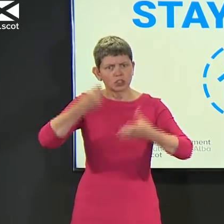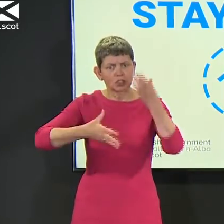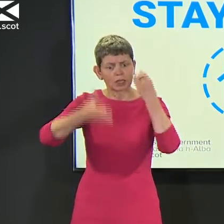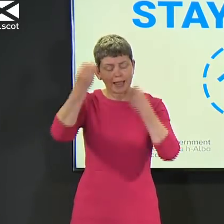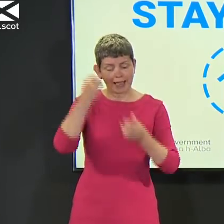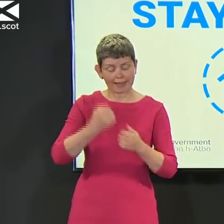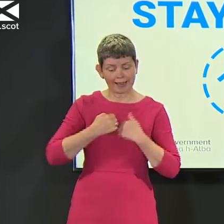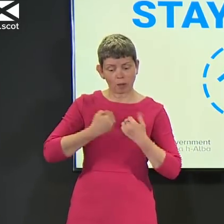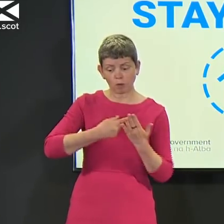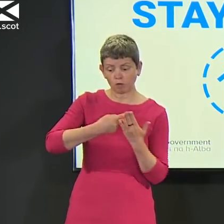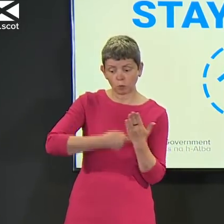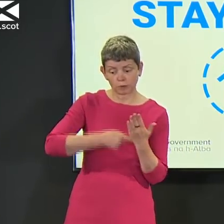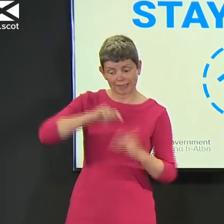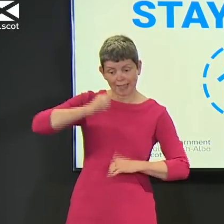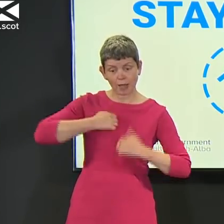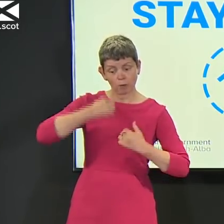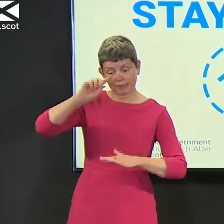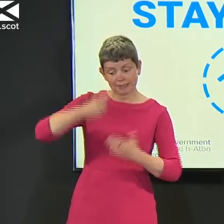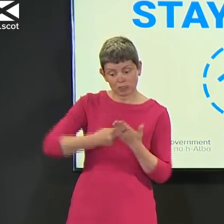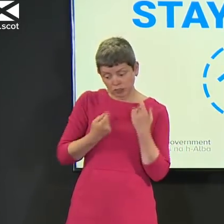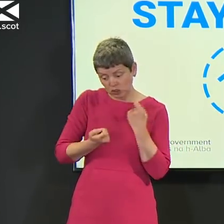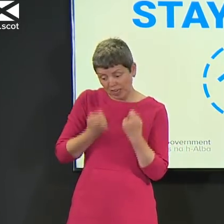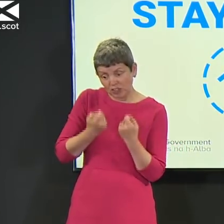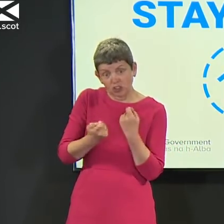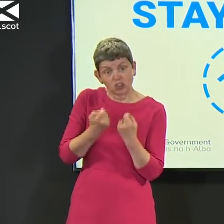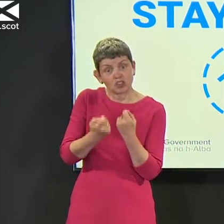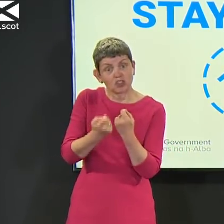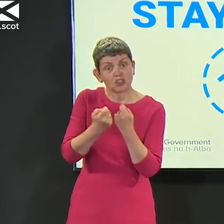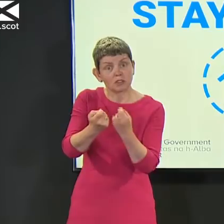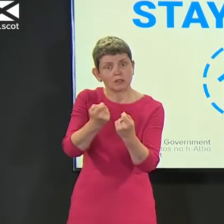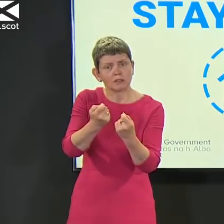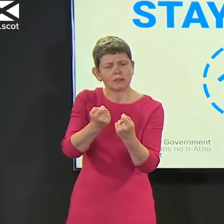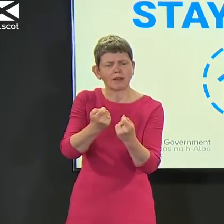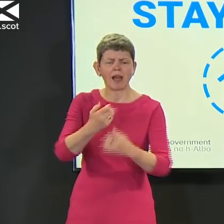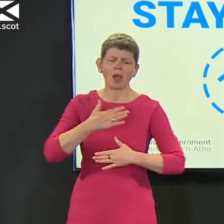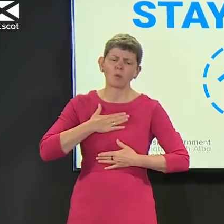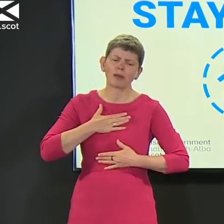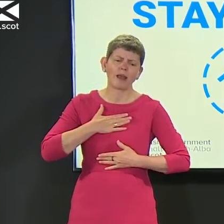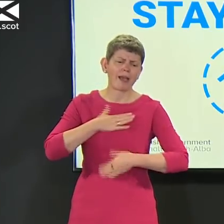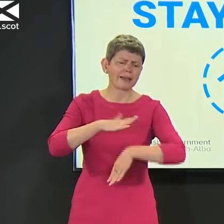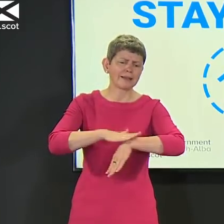i think right to do i wish i could turn the clock back know everything then that we know